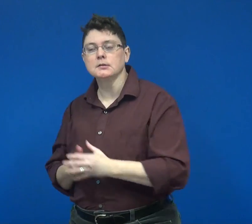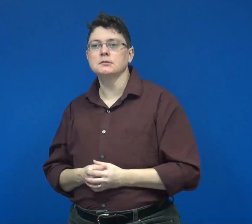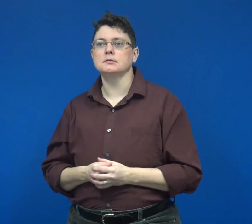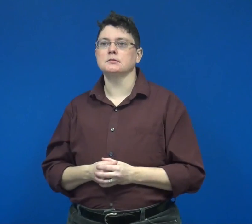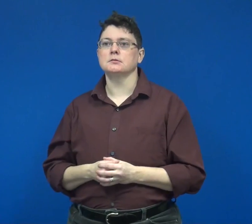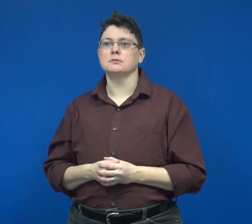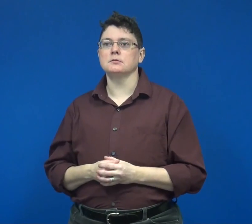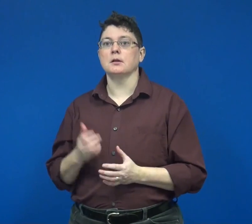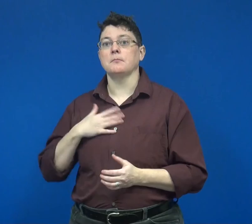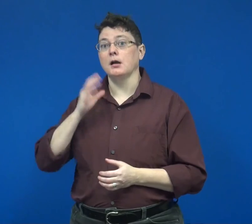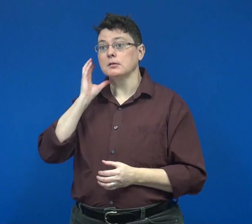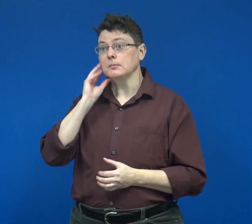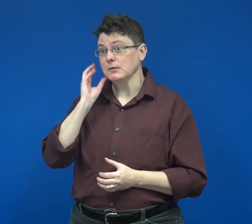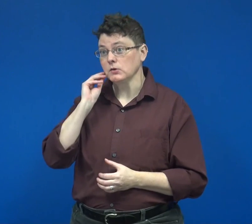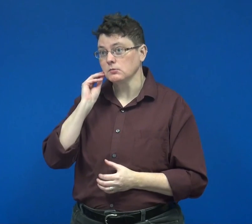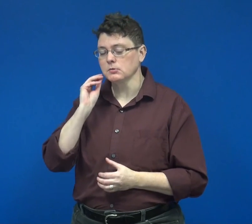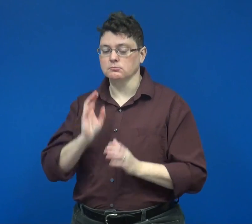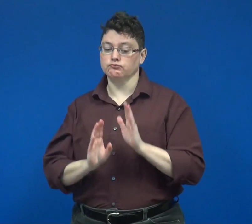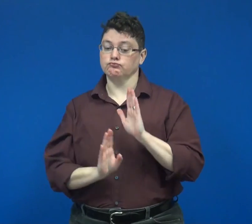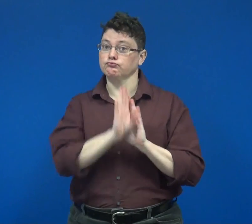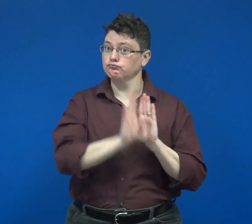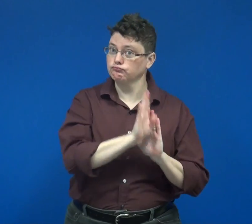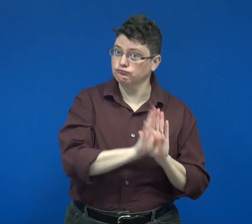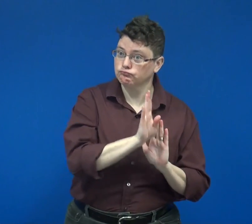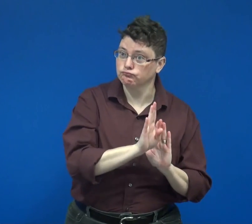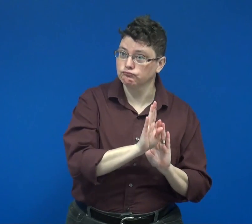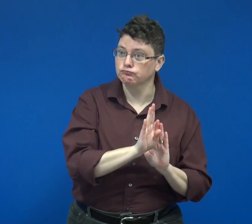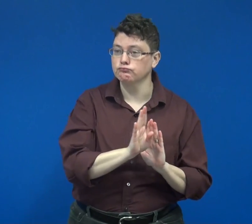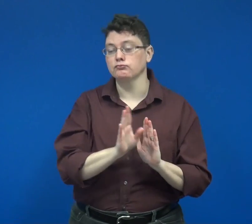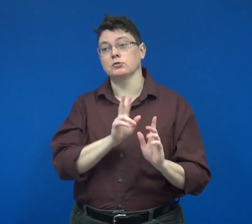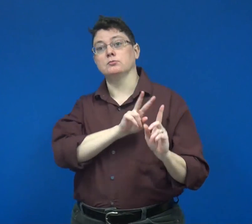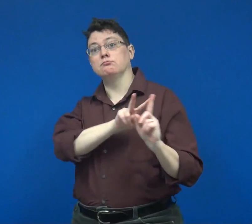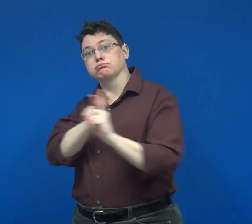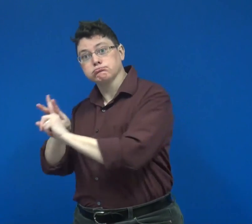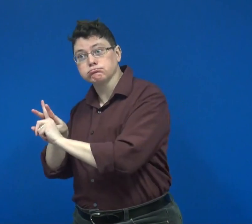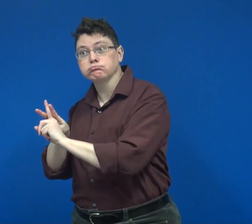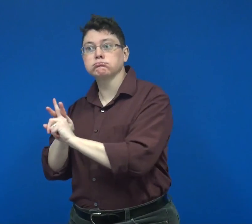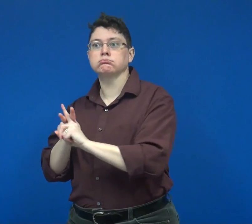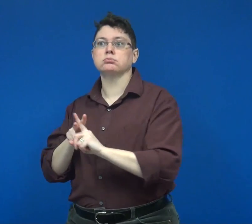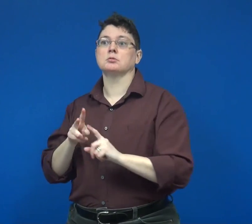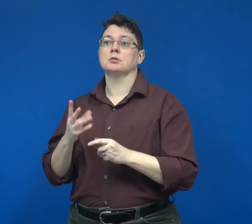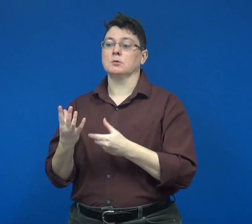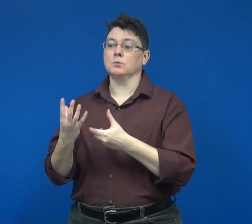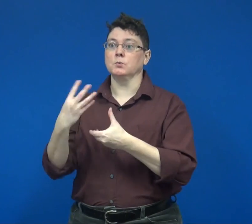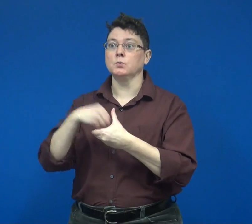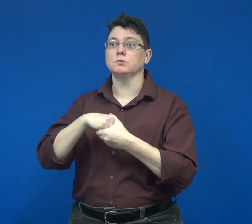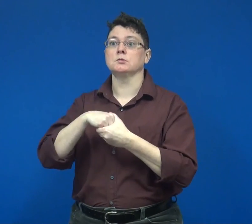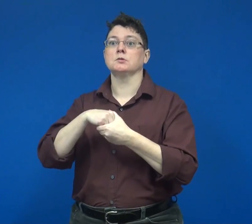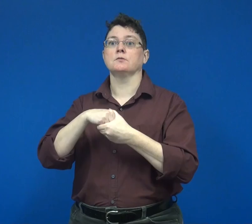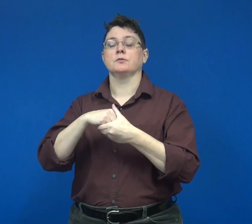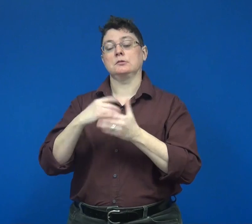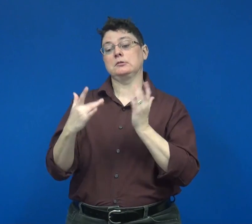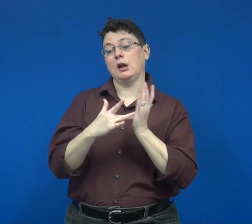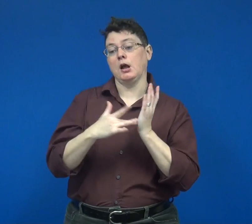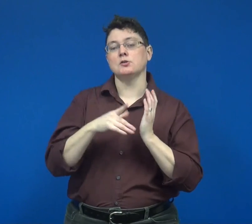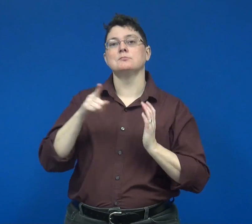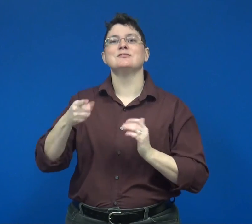My experience with developing and applying inclusive technology